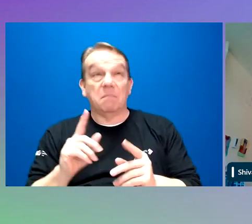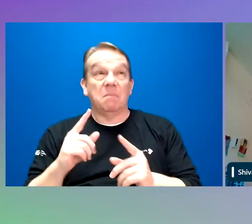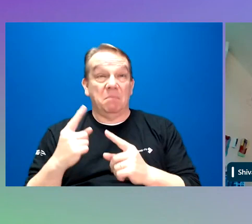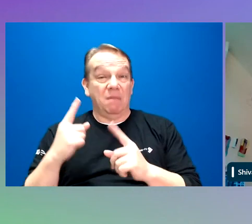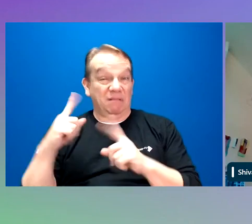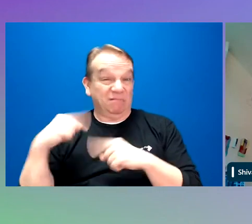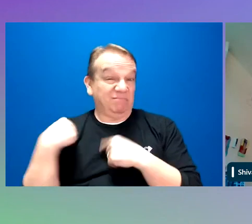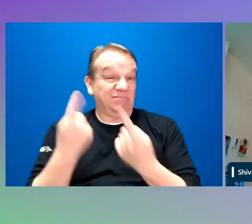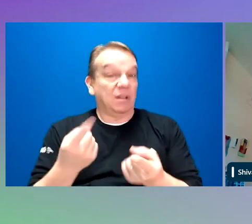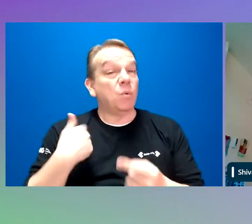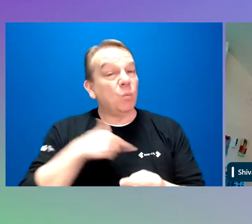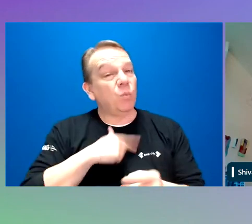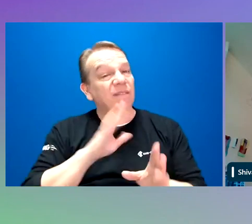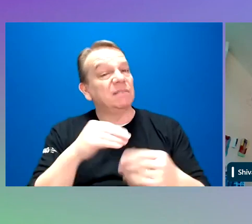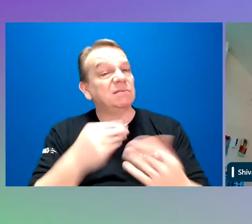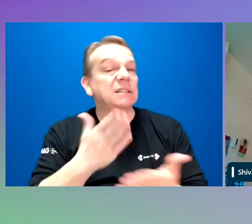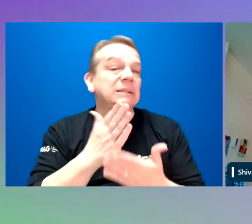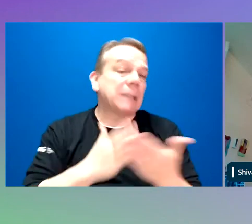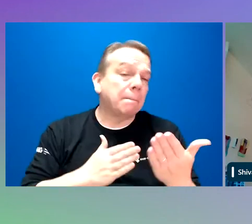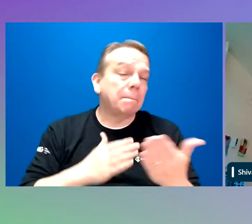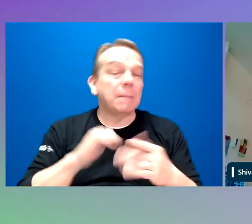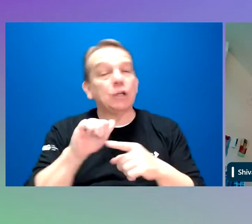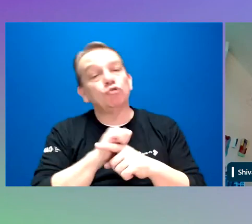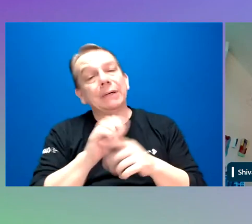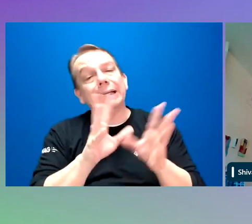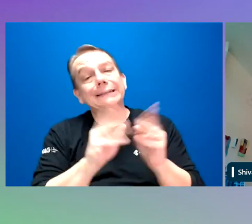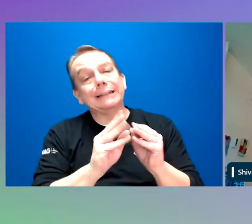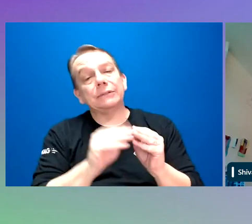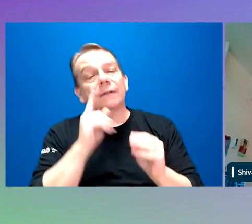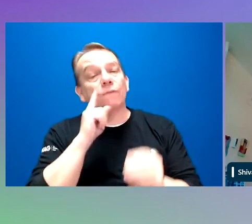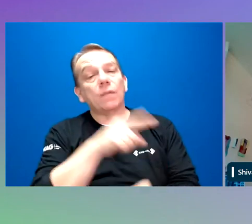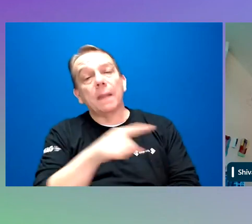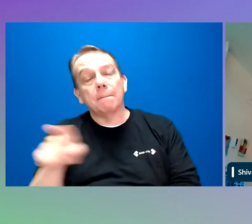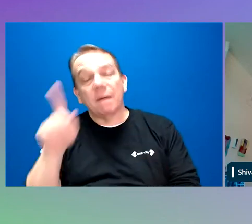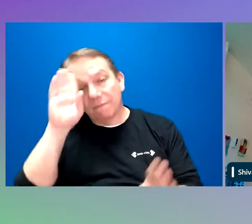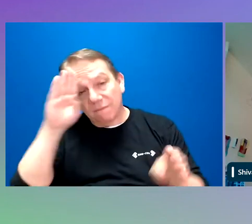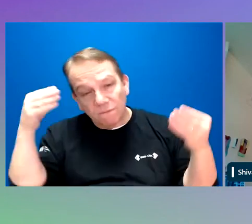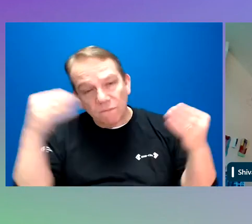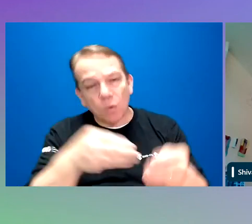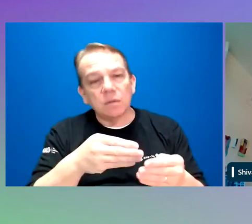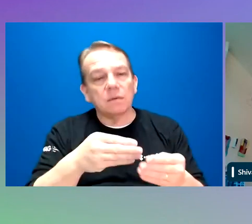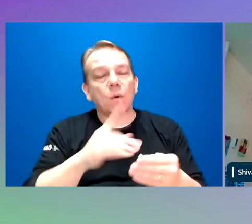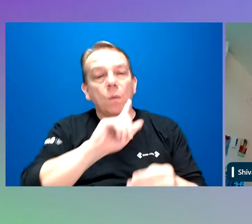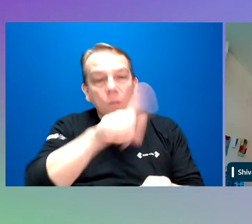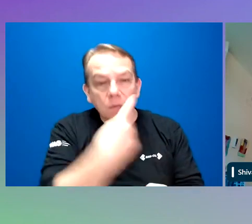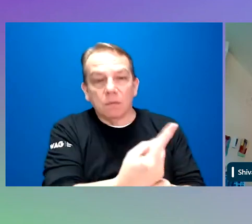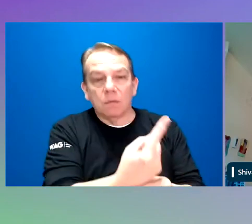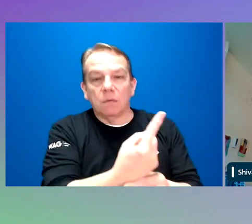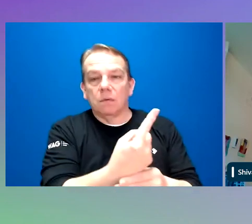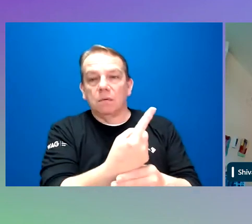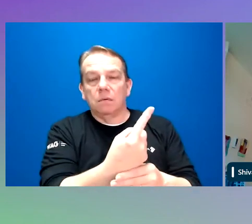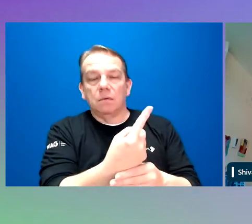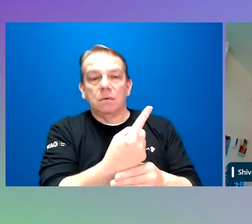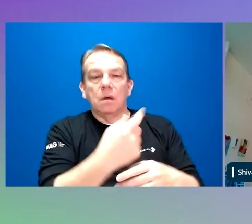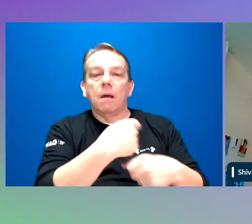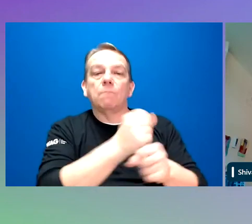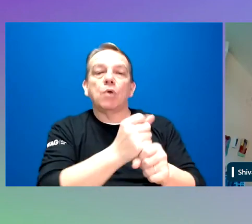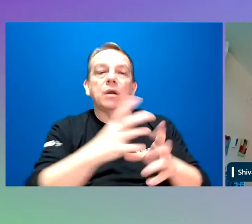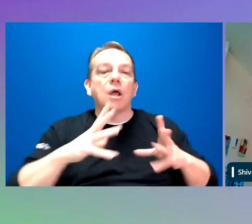some, uh, training sessions, uh, focus exclusively on, um,